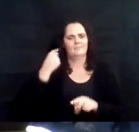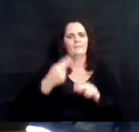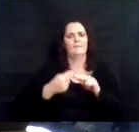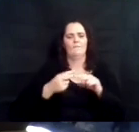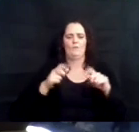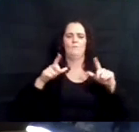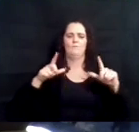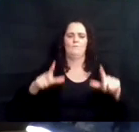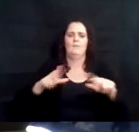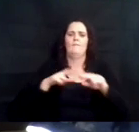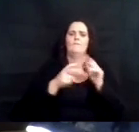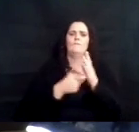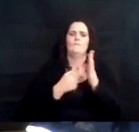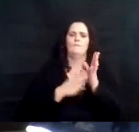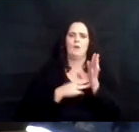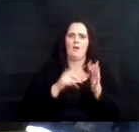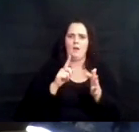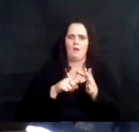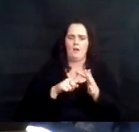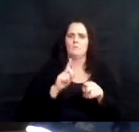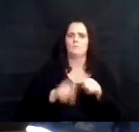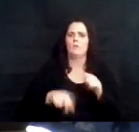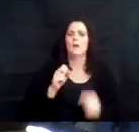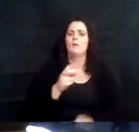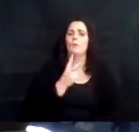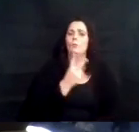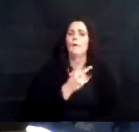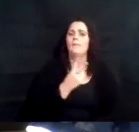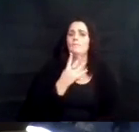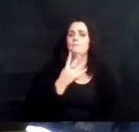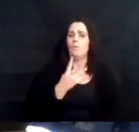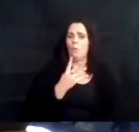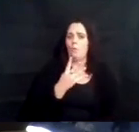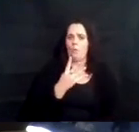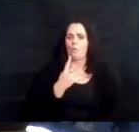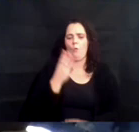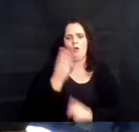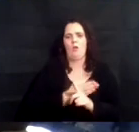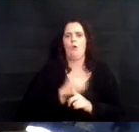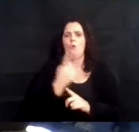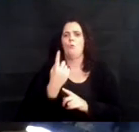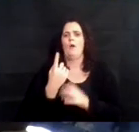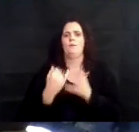films was set at 24 frames per second and this was largely a consequence of sound.